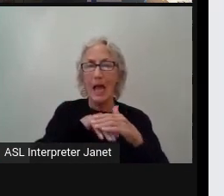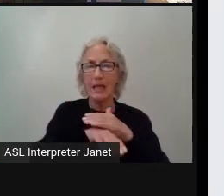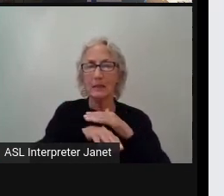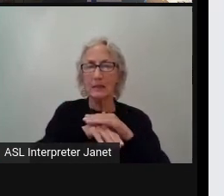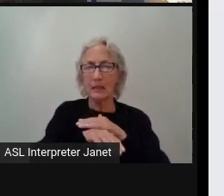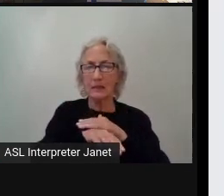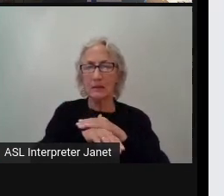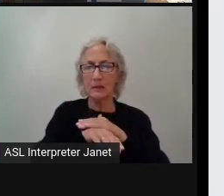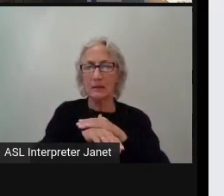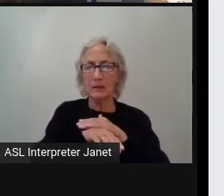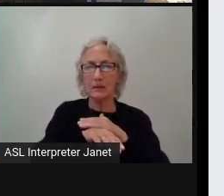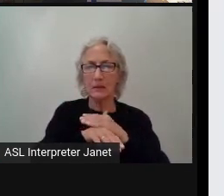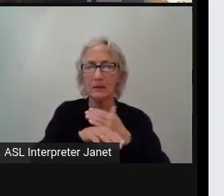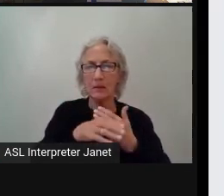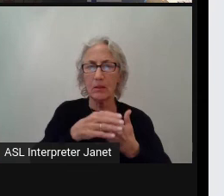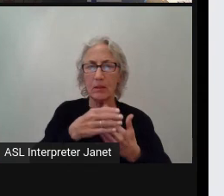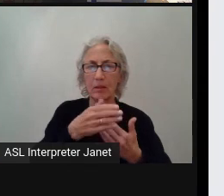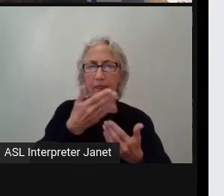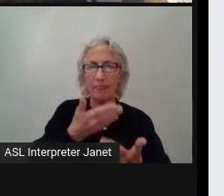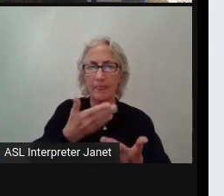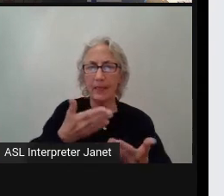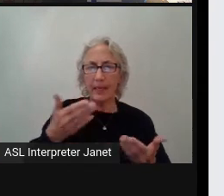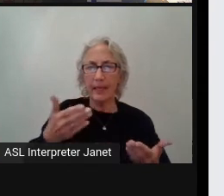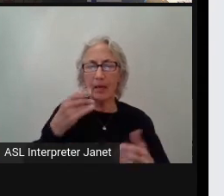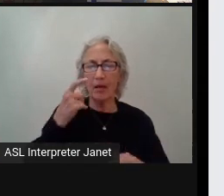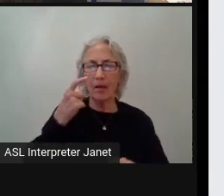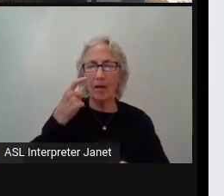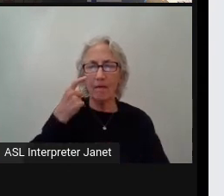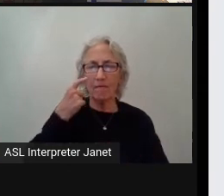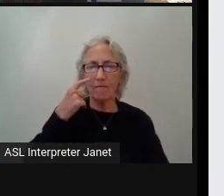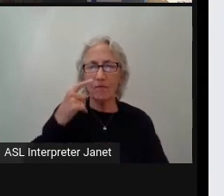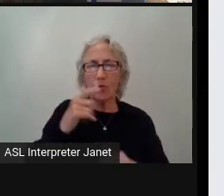We do not need an accessible theme for the Joomla administrator,